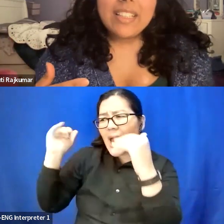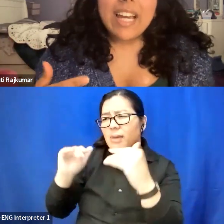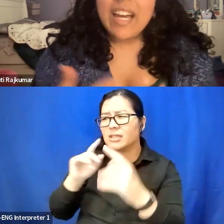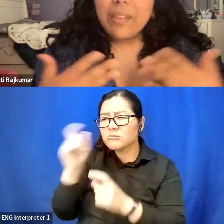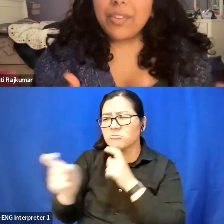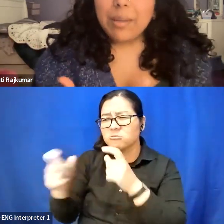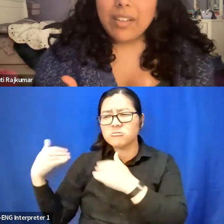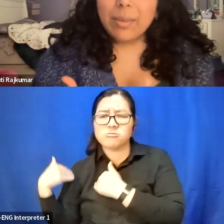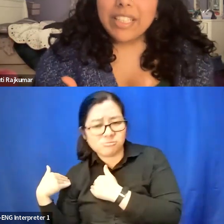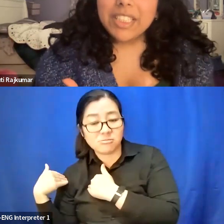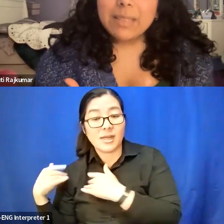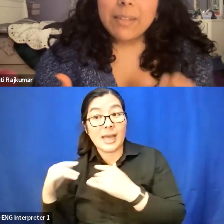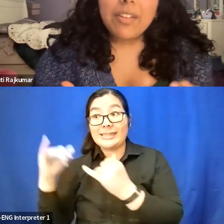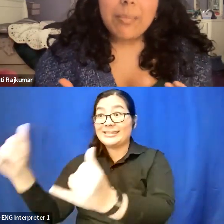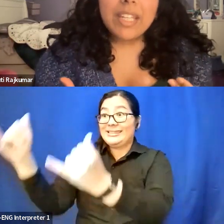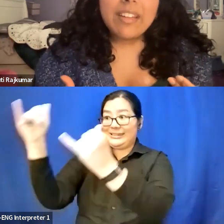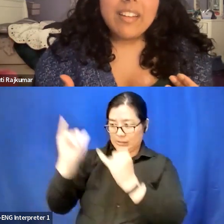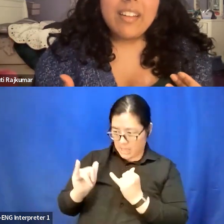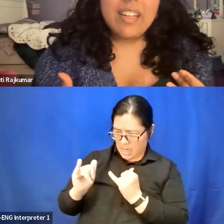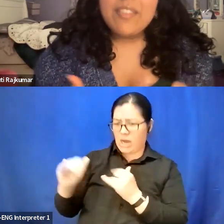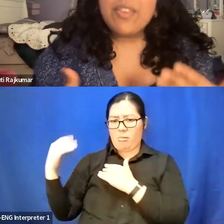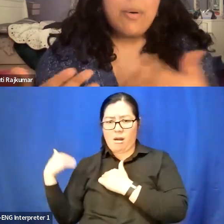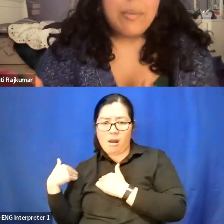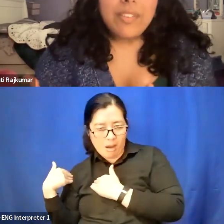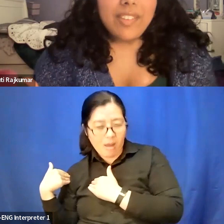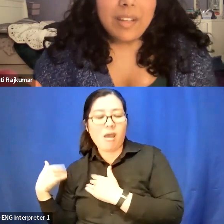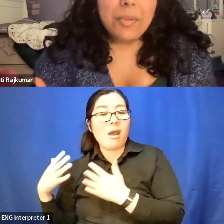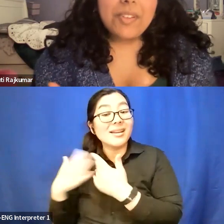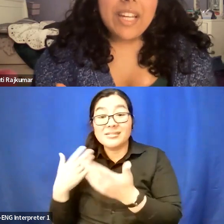And I had those same expectations placed on me even though I was disabled,